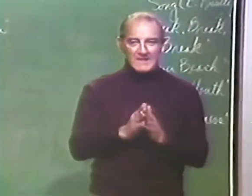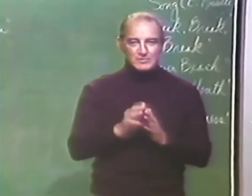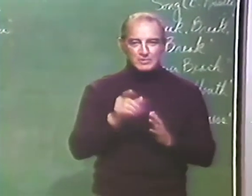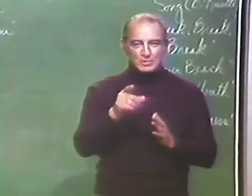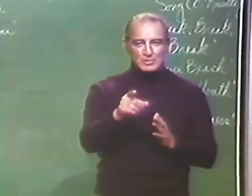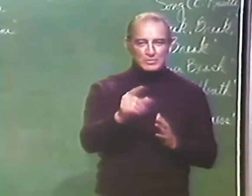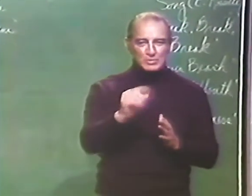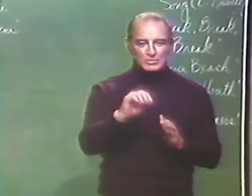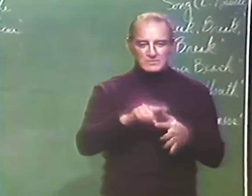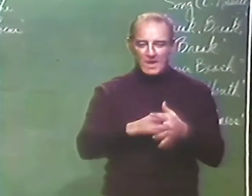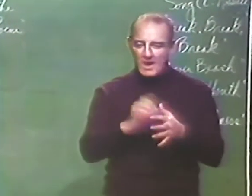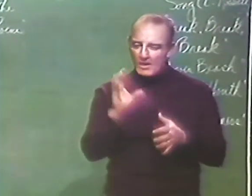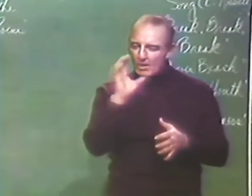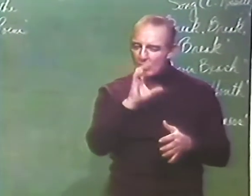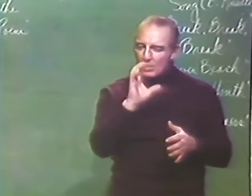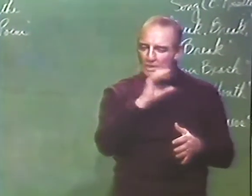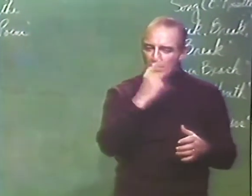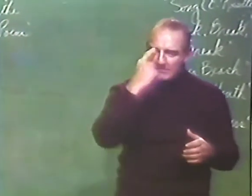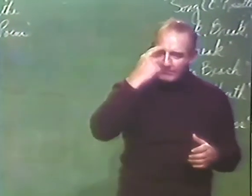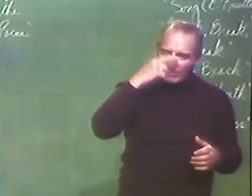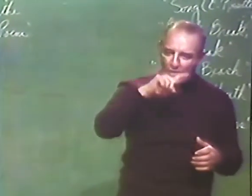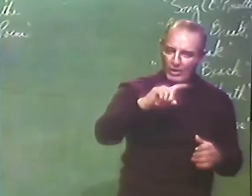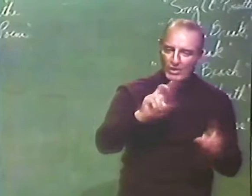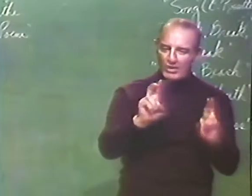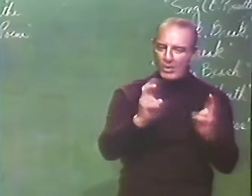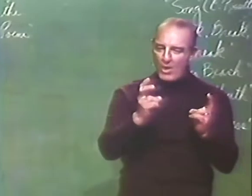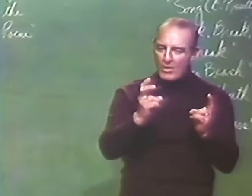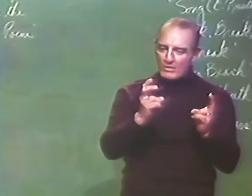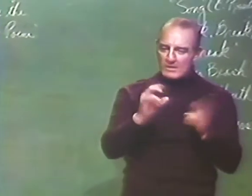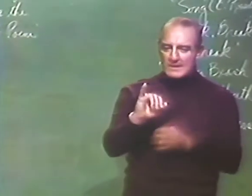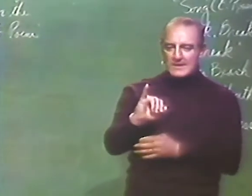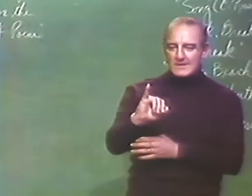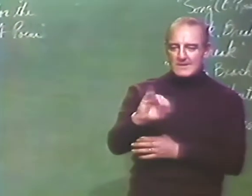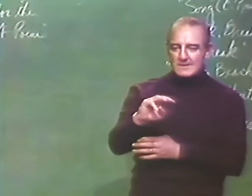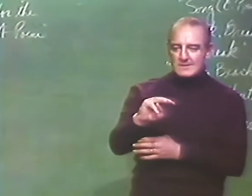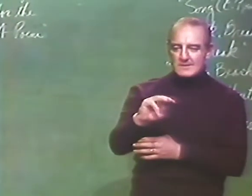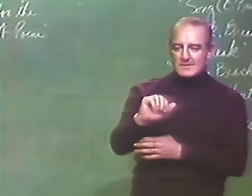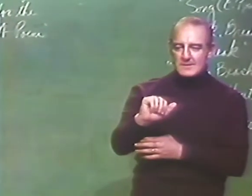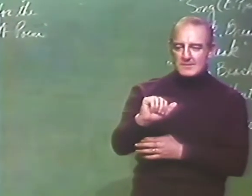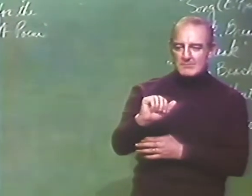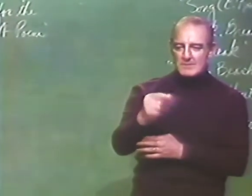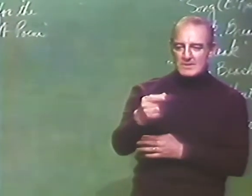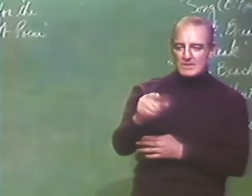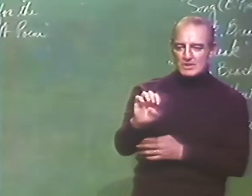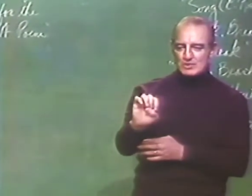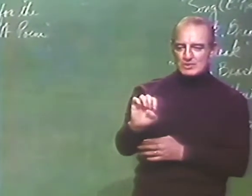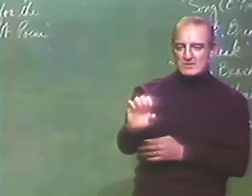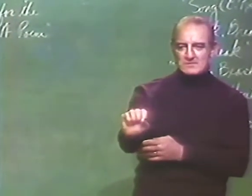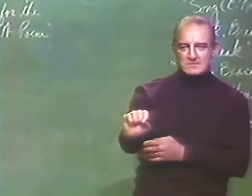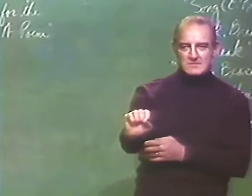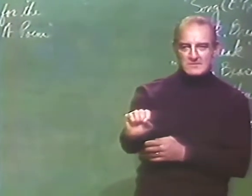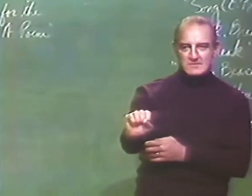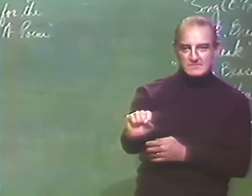ASKED YOU TO START LOOKING FOR "IMAGES."